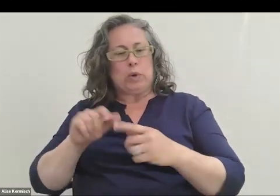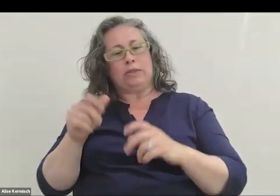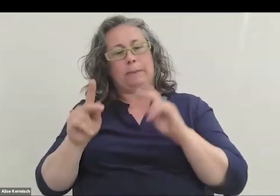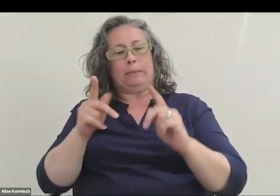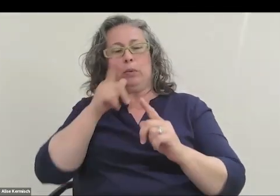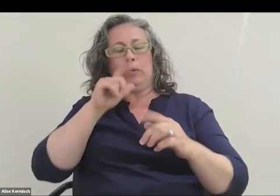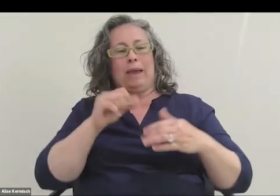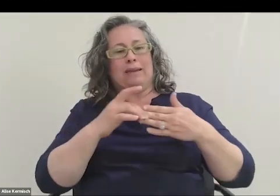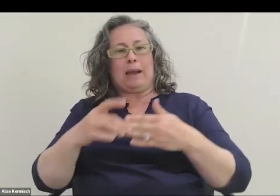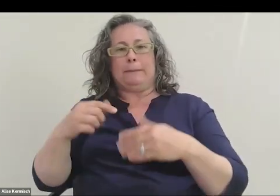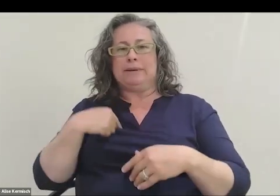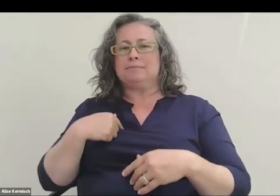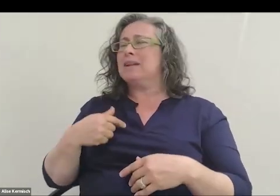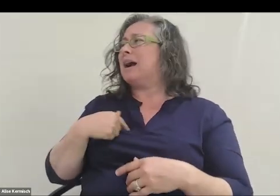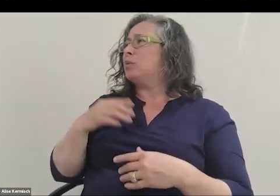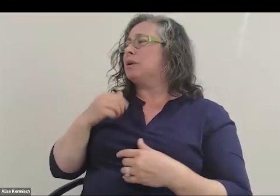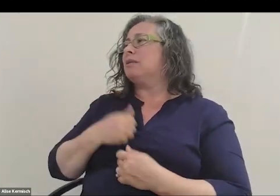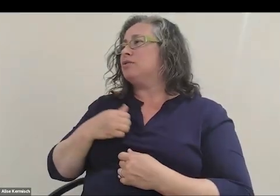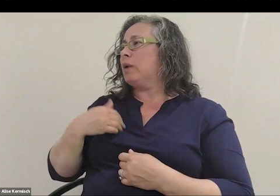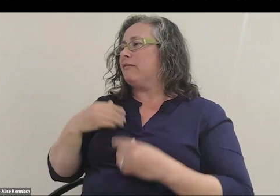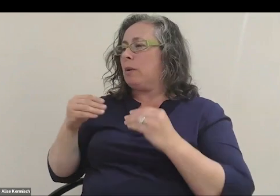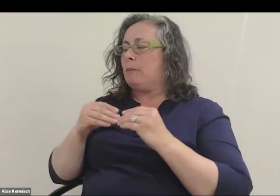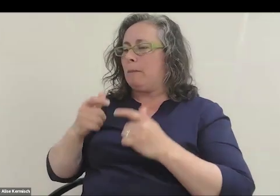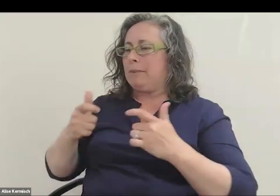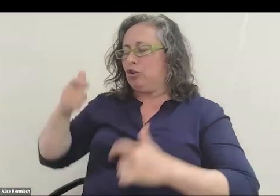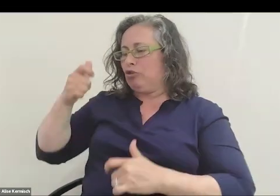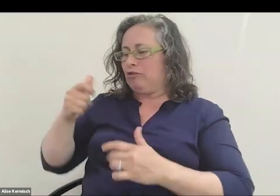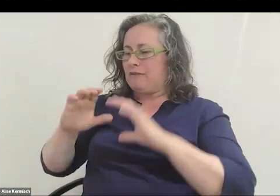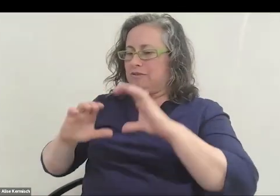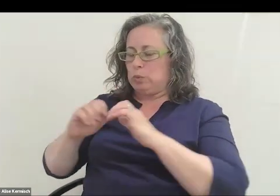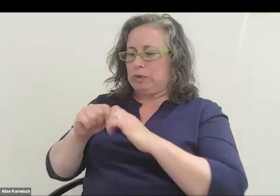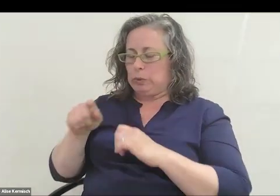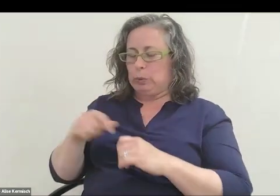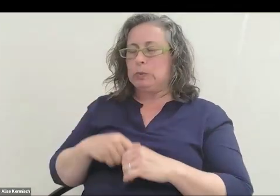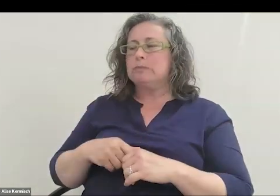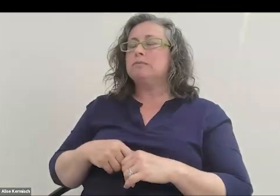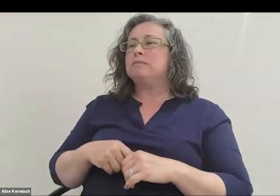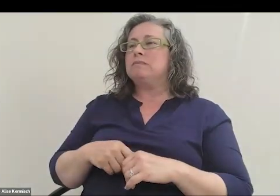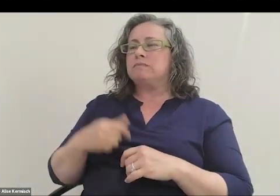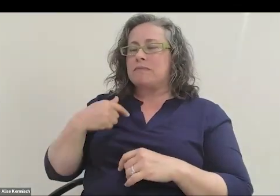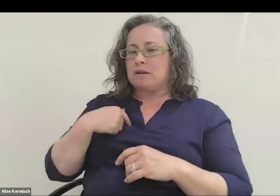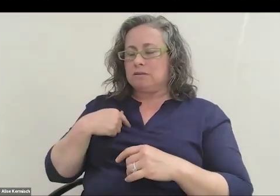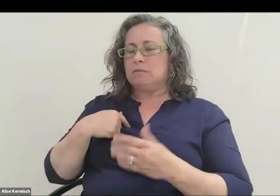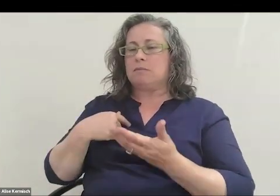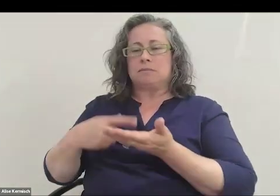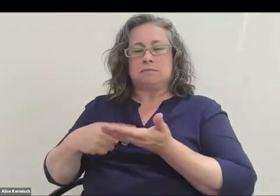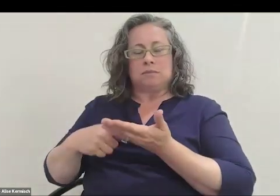Yes. I'd love to have a larger conversation with you. I've been in conversation with space anthropologist, Justin Walsh, who I know